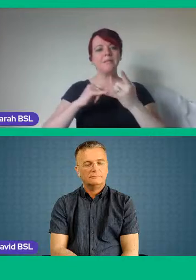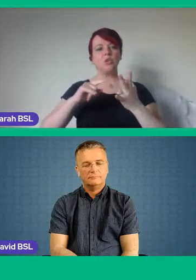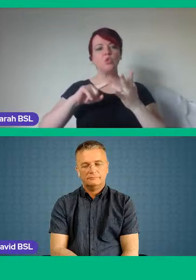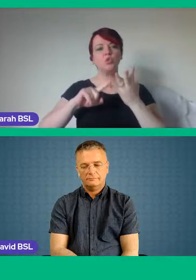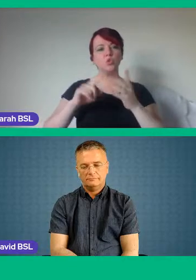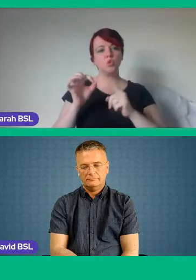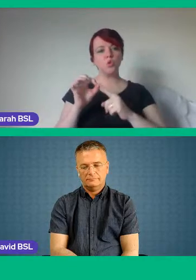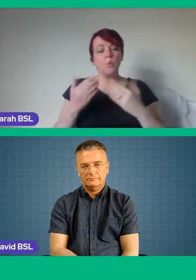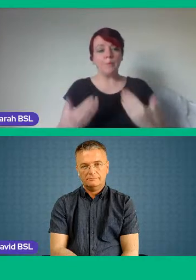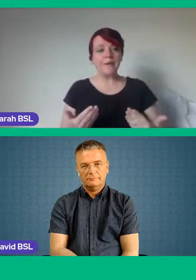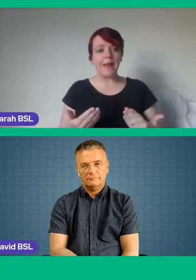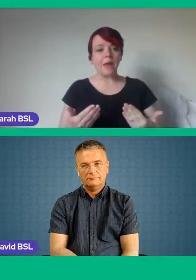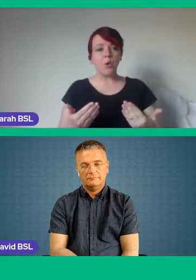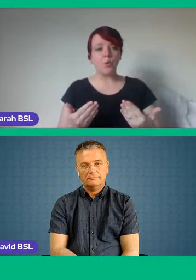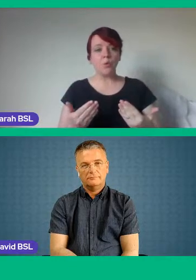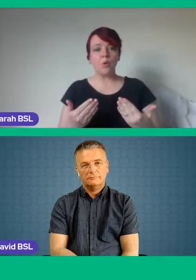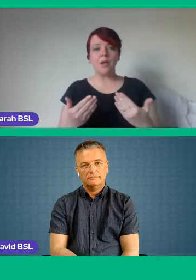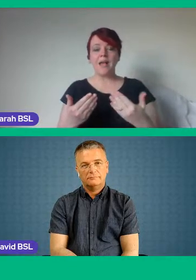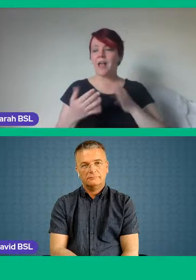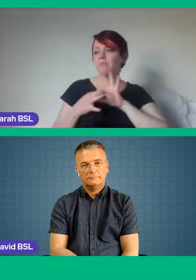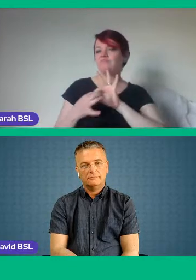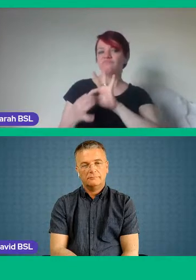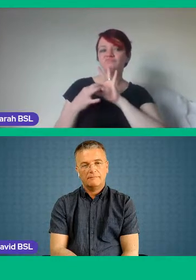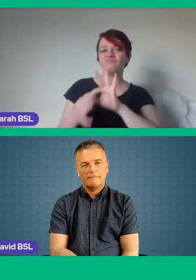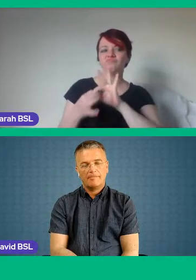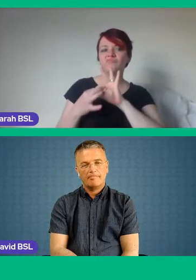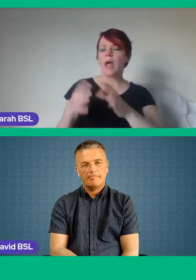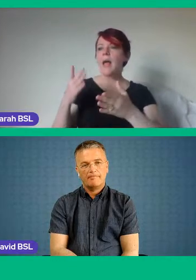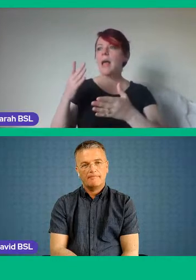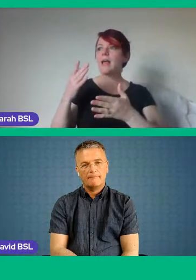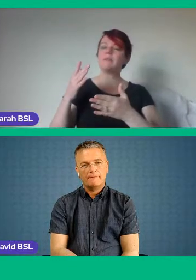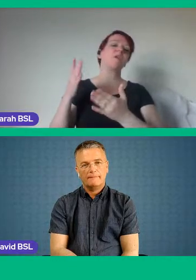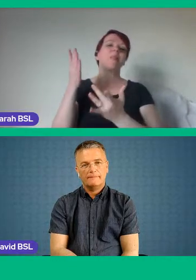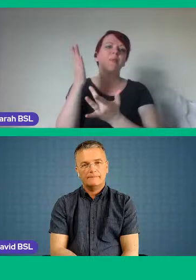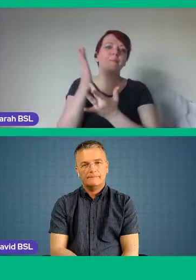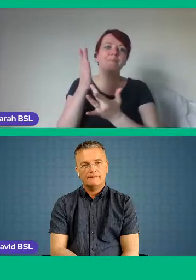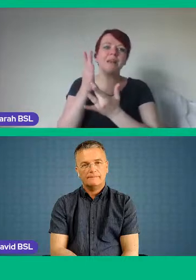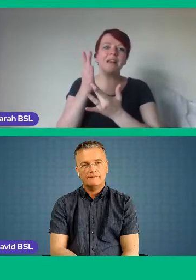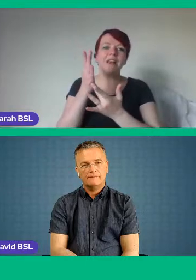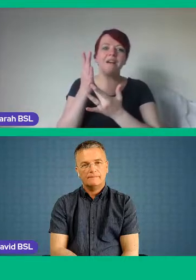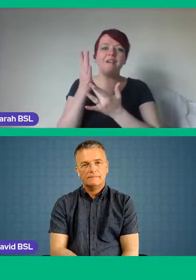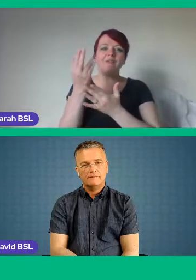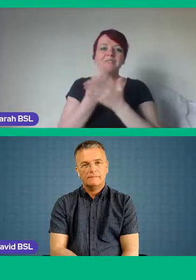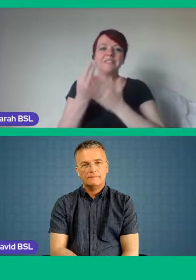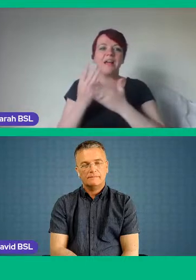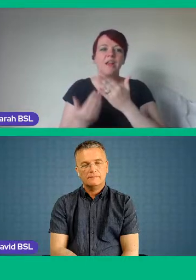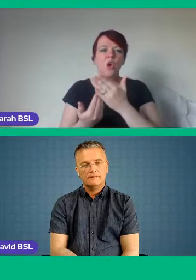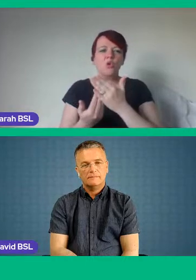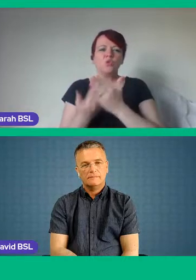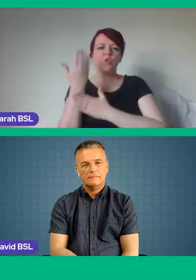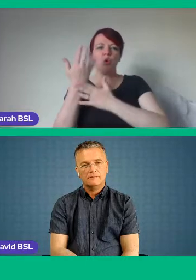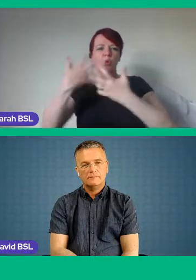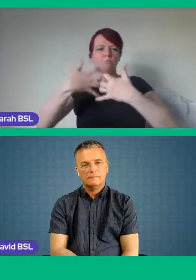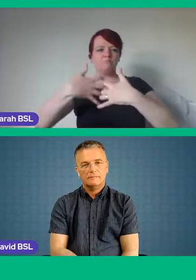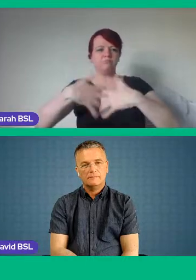of the industry partners of Expanded Performance cohorts and I am in the midst of creating a prototype new compositional tool which